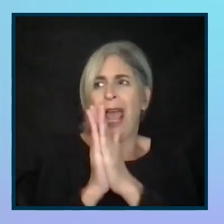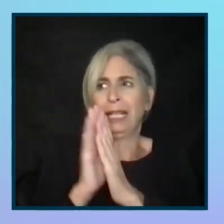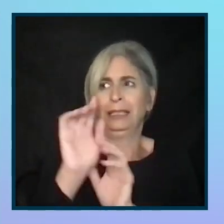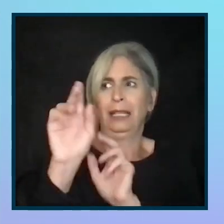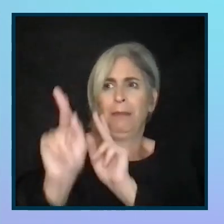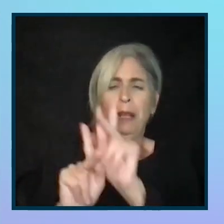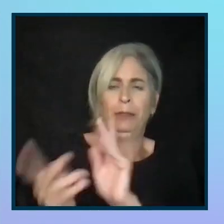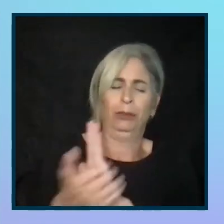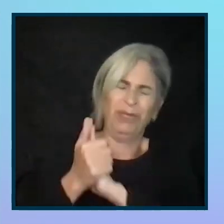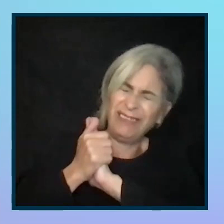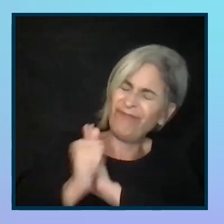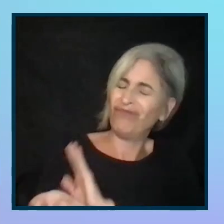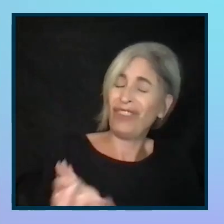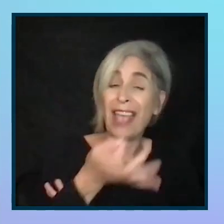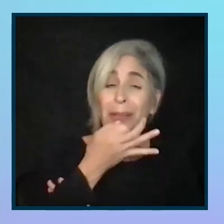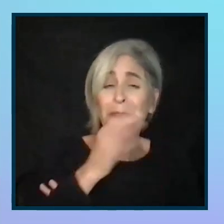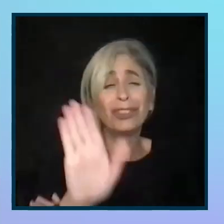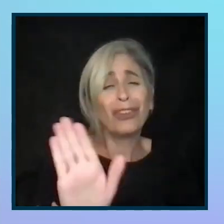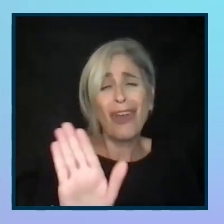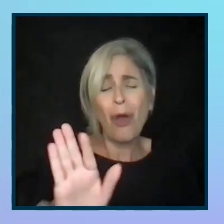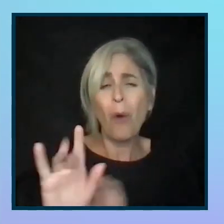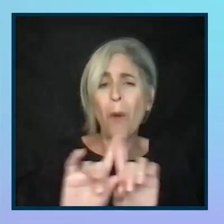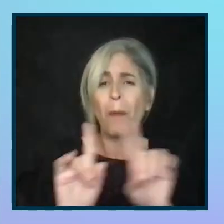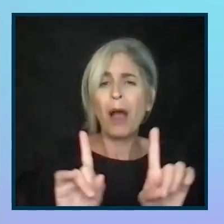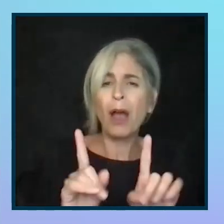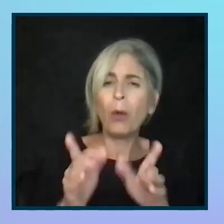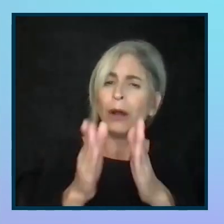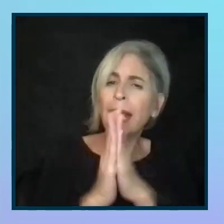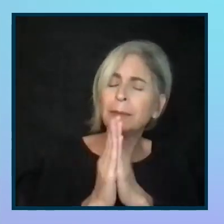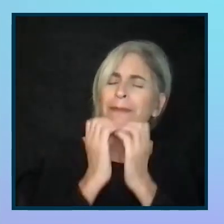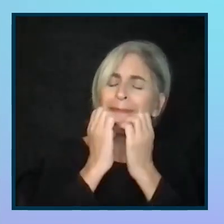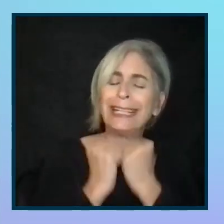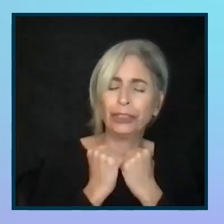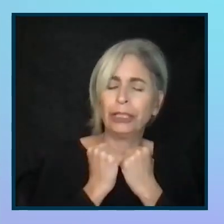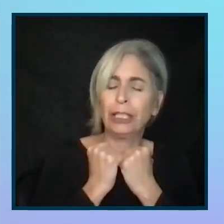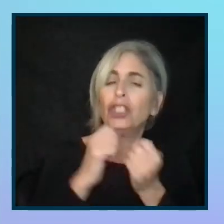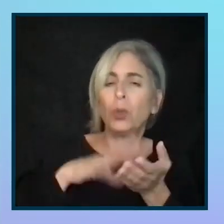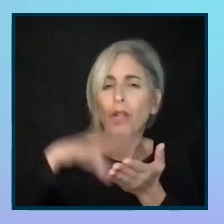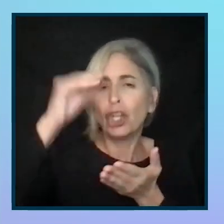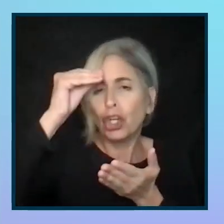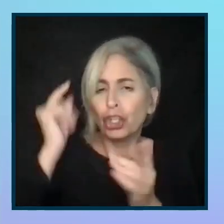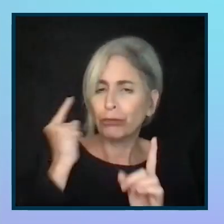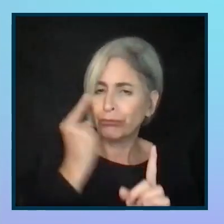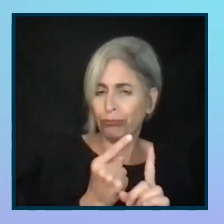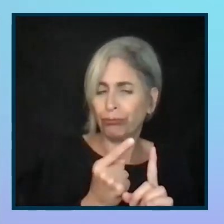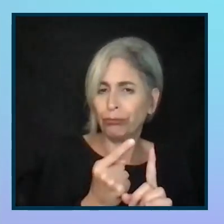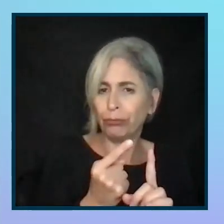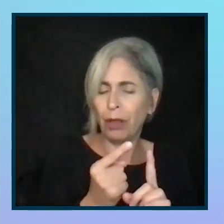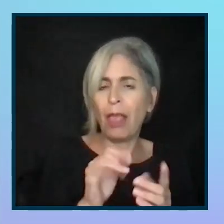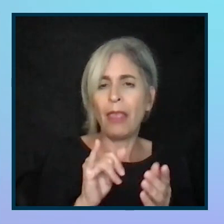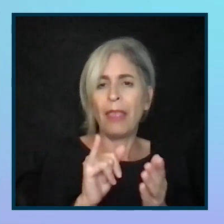but we are asking them to be passionate about learning about it, so that's something that... We want people that will come in